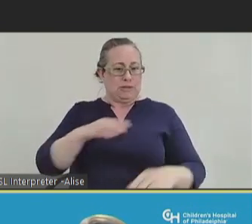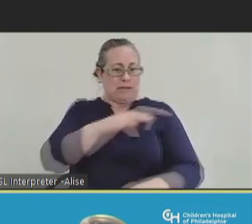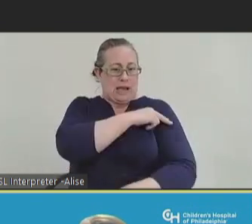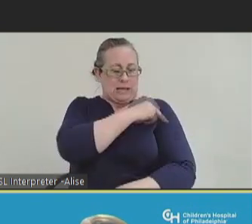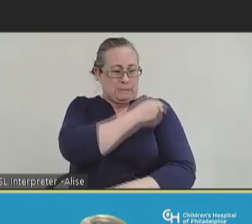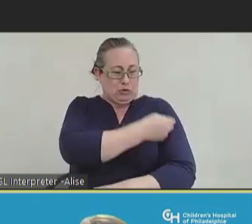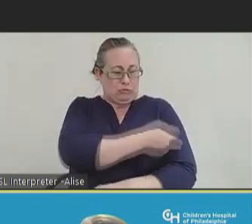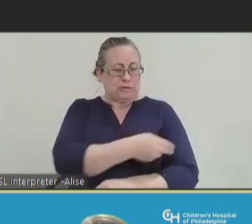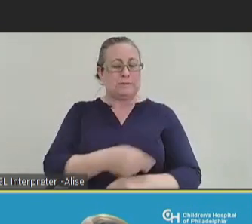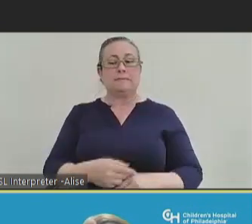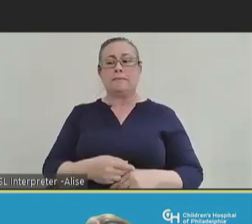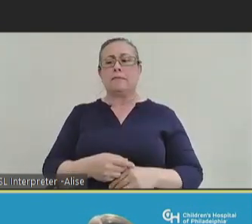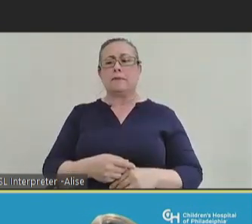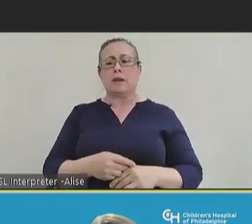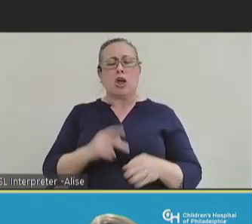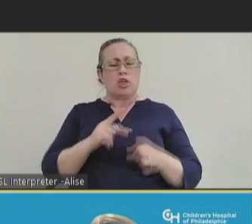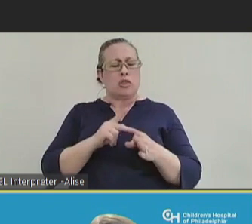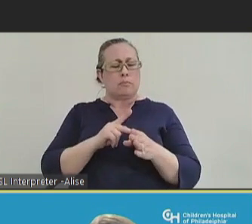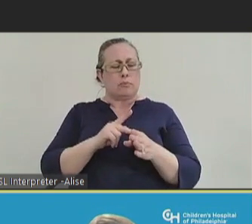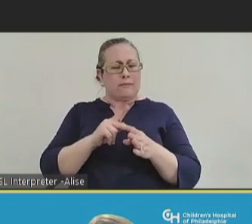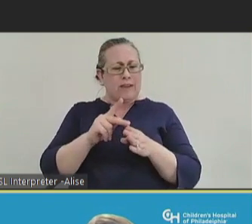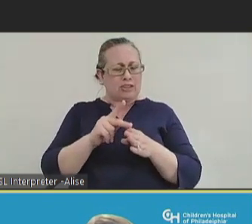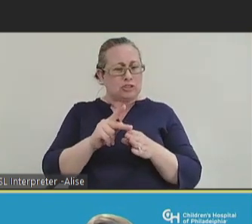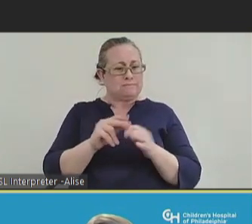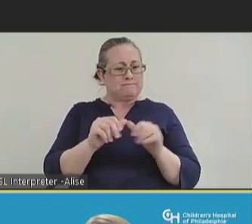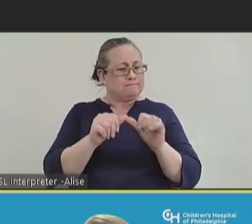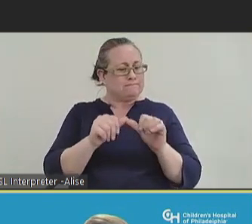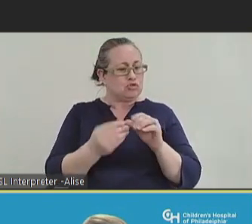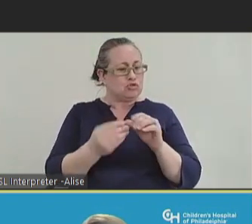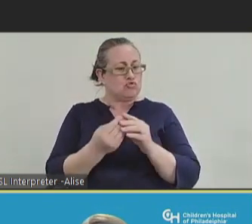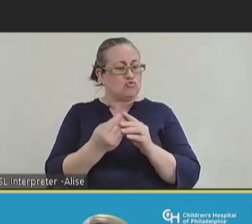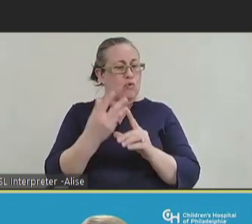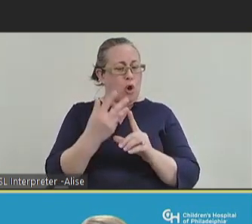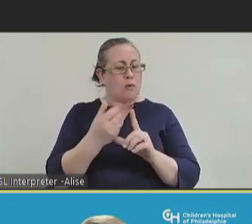As the profession continues to grow though, child life is actually expanding to any area